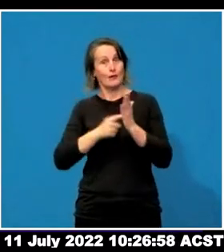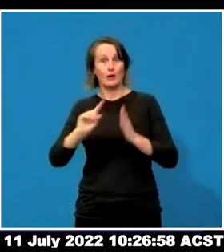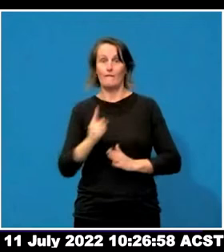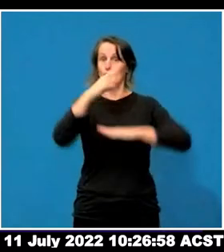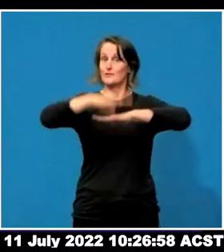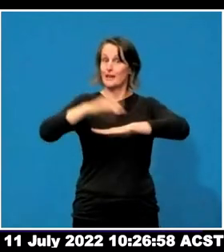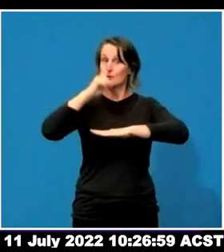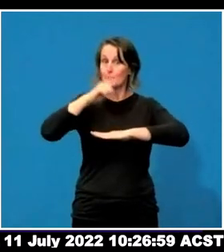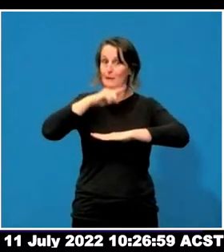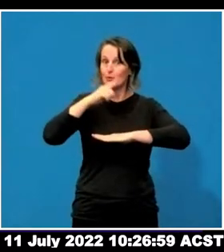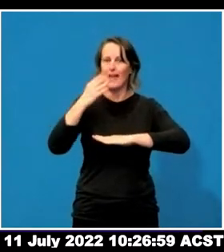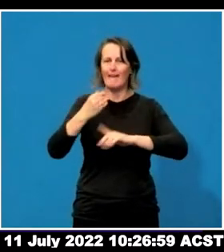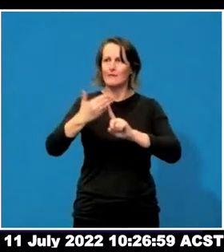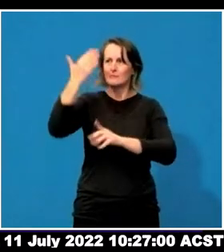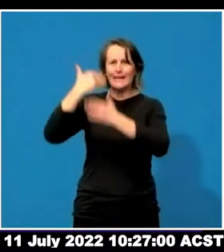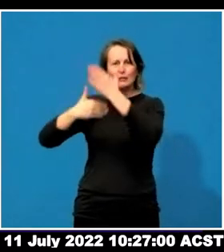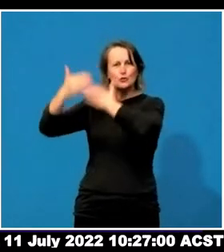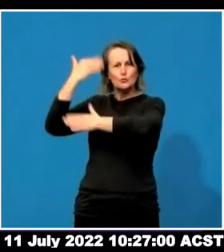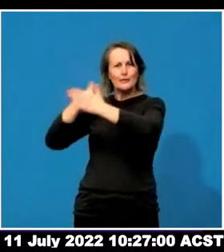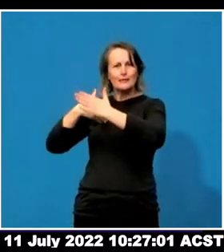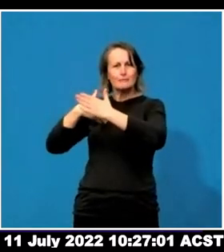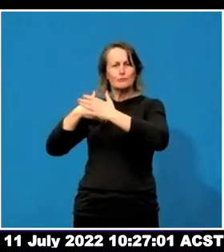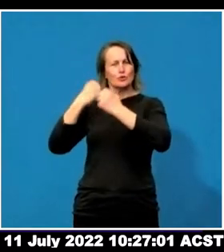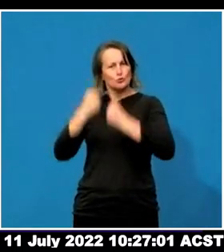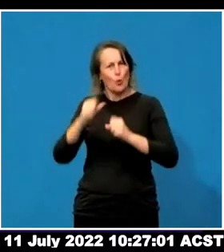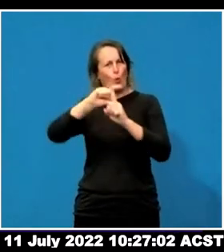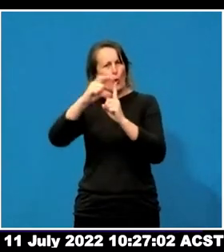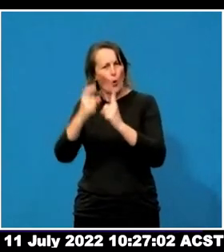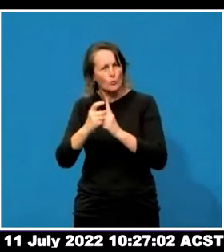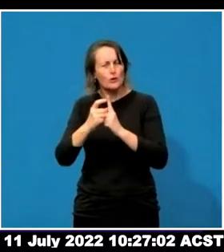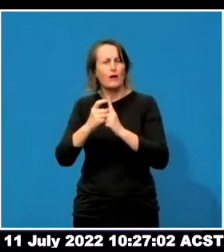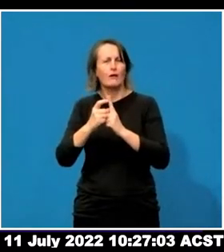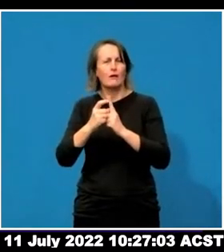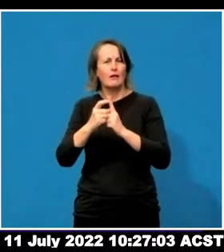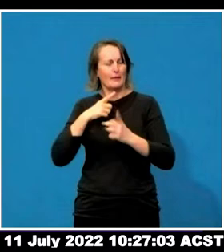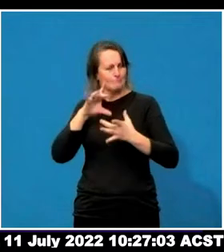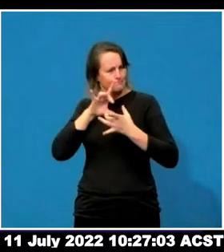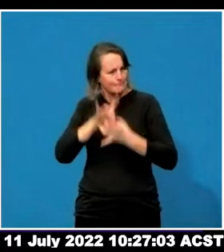a unique history, a unique culture, and a unique association with the land, as well as